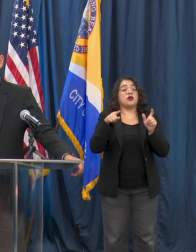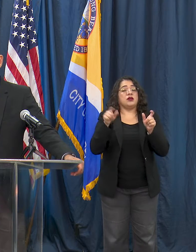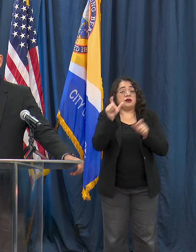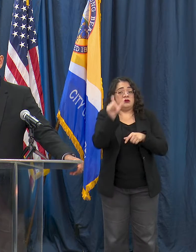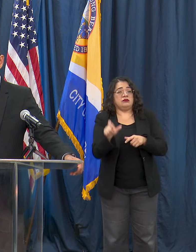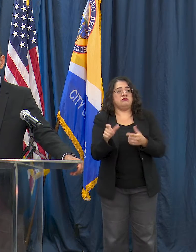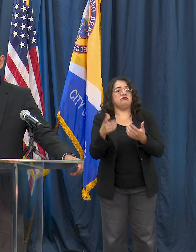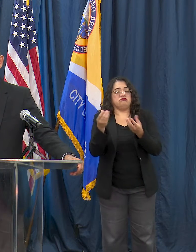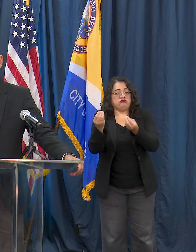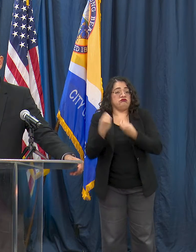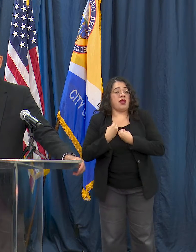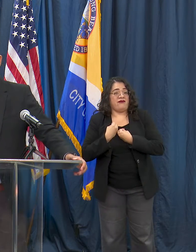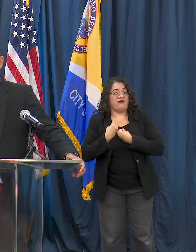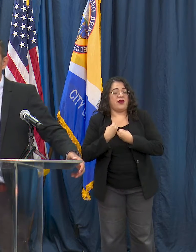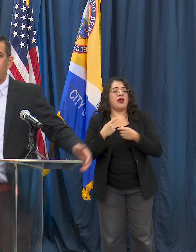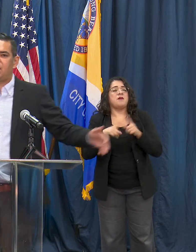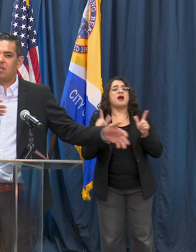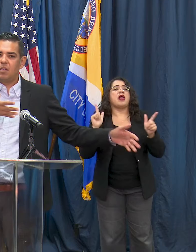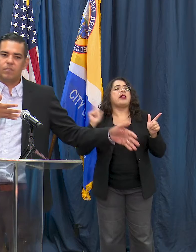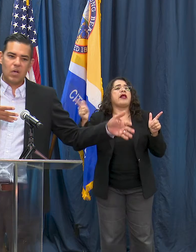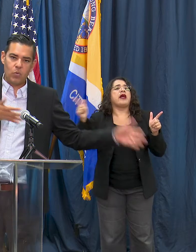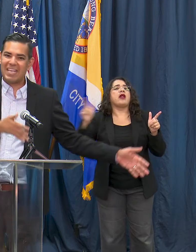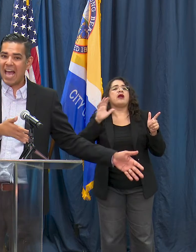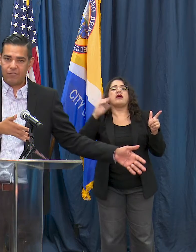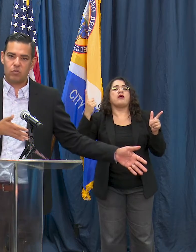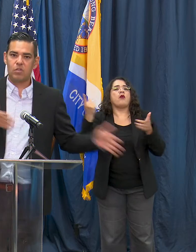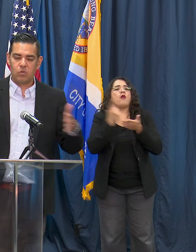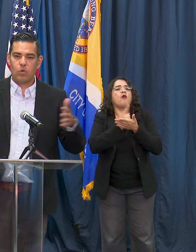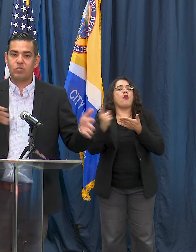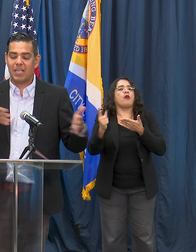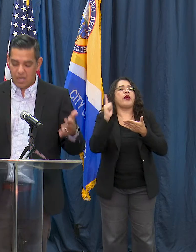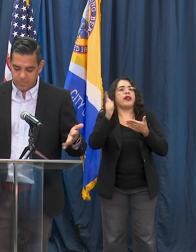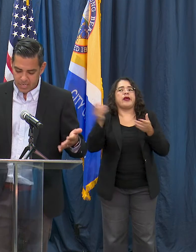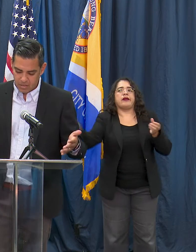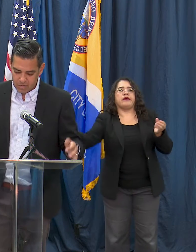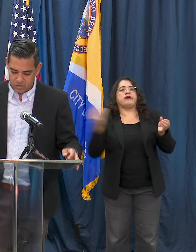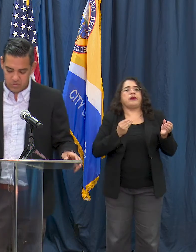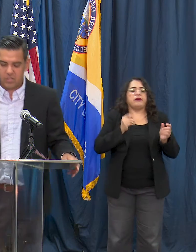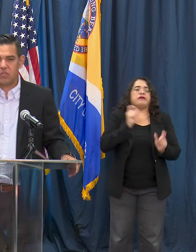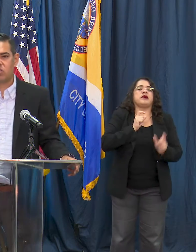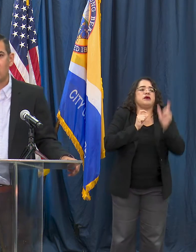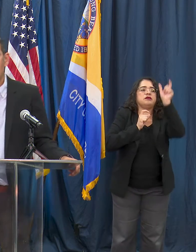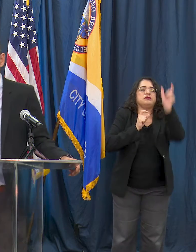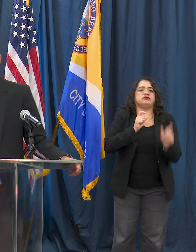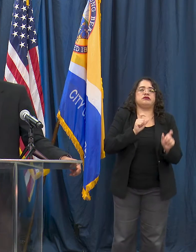they don't always come in on the date. Sometimes they come in a week after and so those get updated as you can see in the chart.